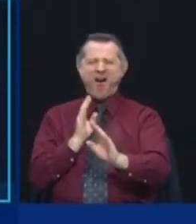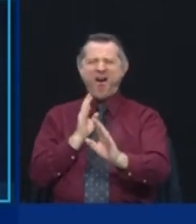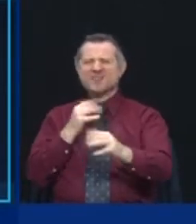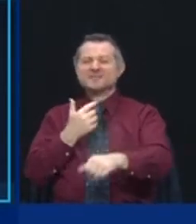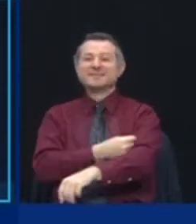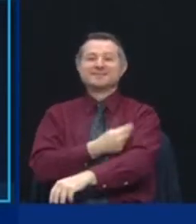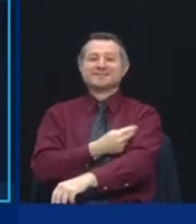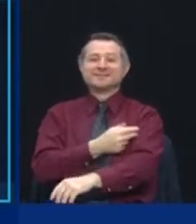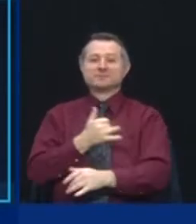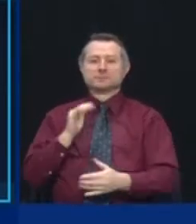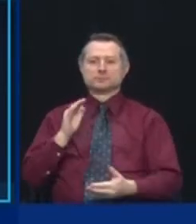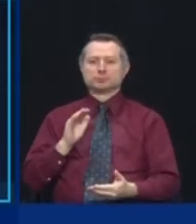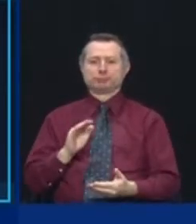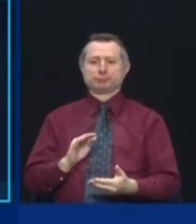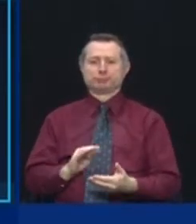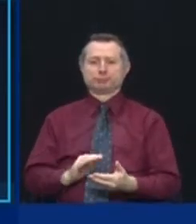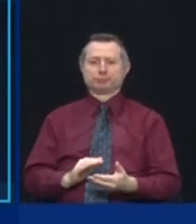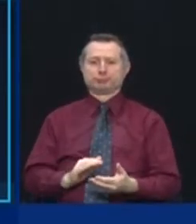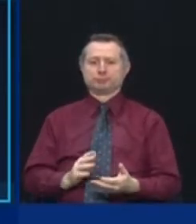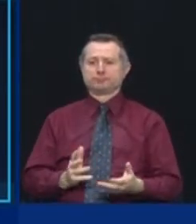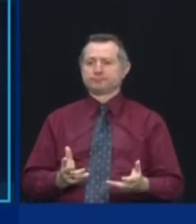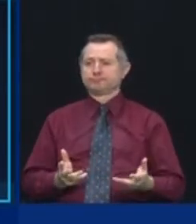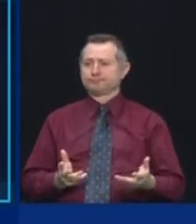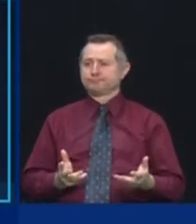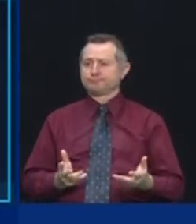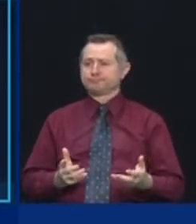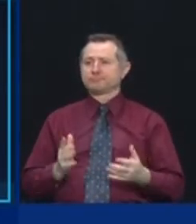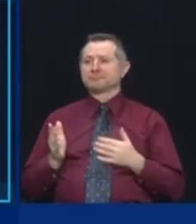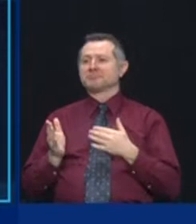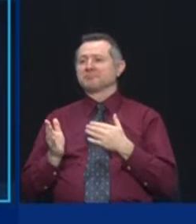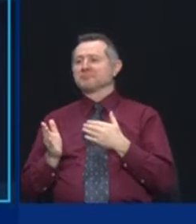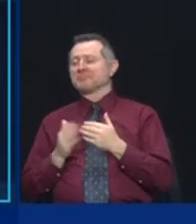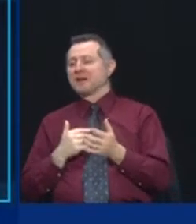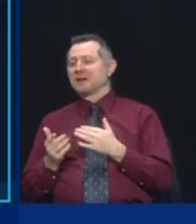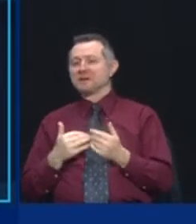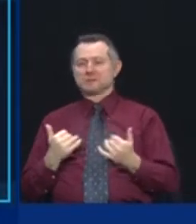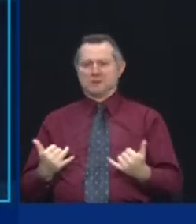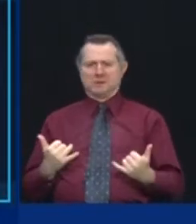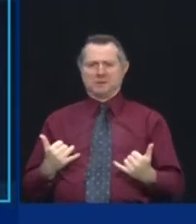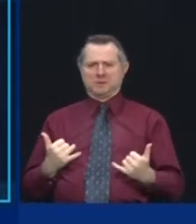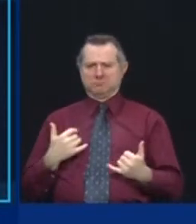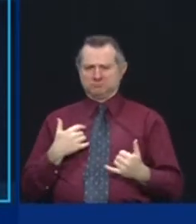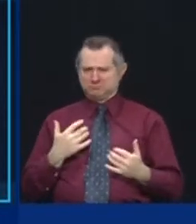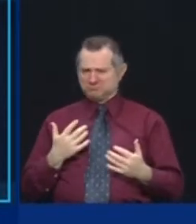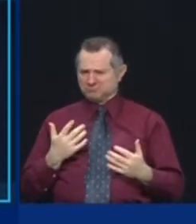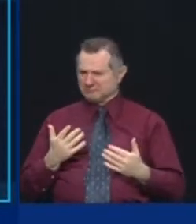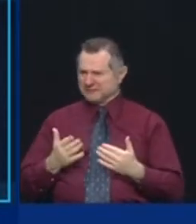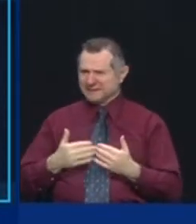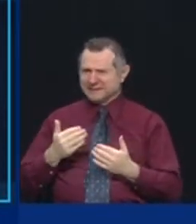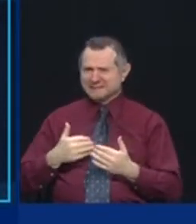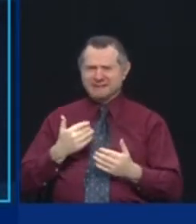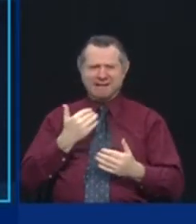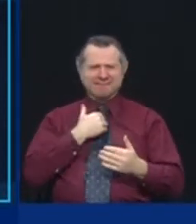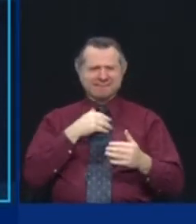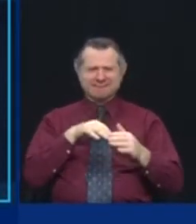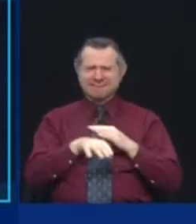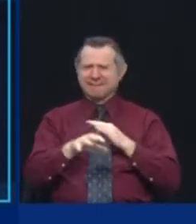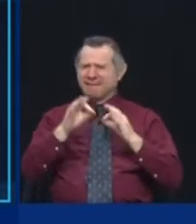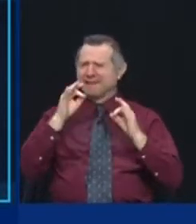OF PEOPLE COMING IN TO GET VACCINATED HAS DROPPED. DESPITE THE FACT THAT IT IS NOW